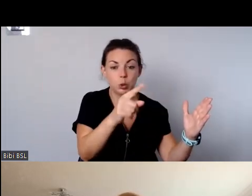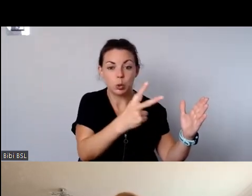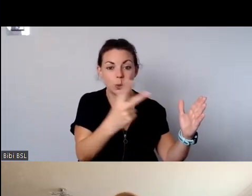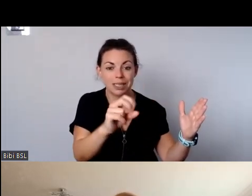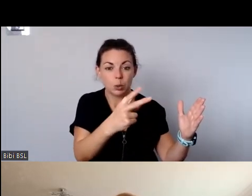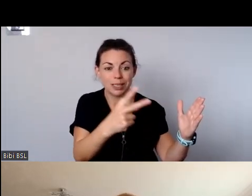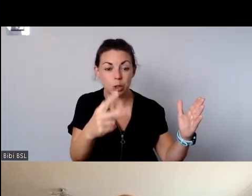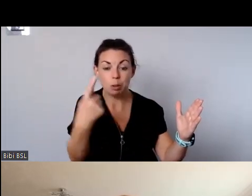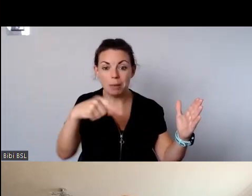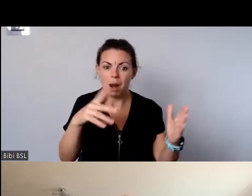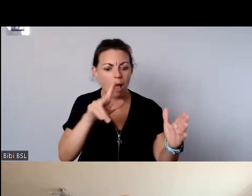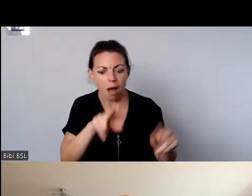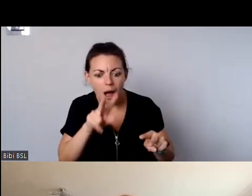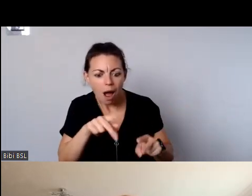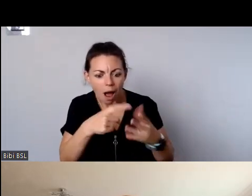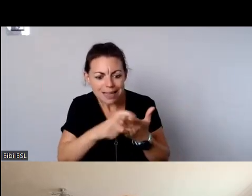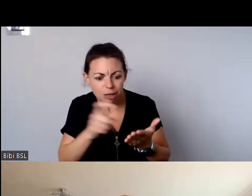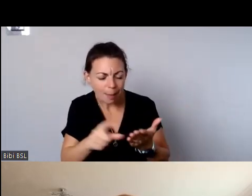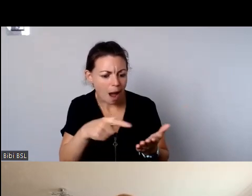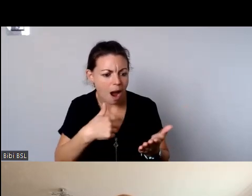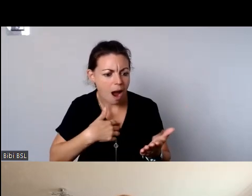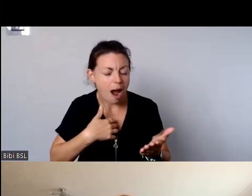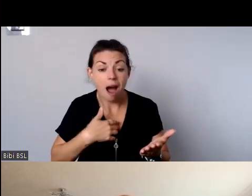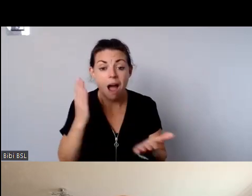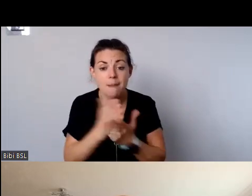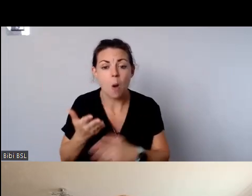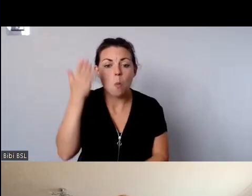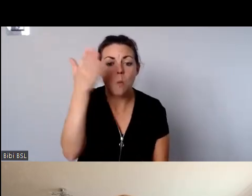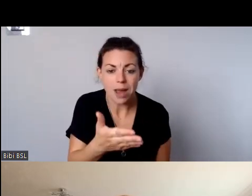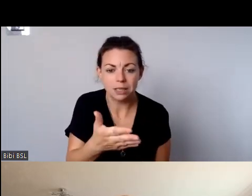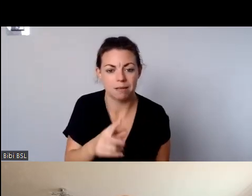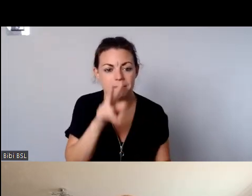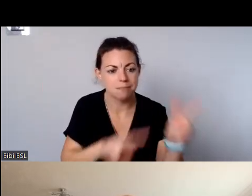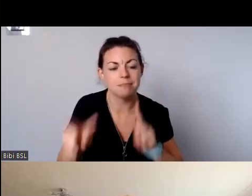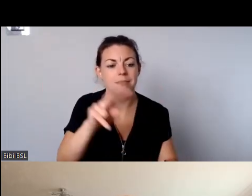In the context of the Crab Museum, that's a massive, impressive number